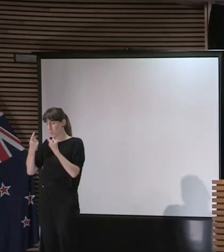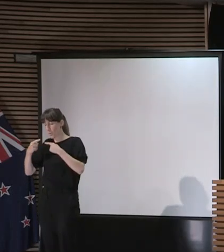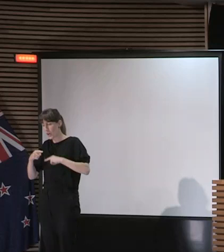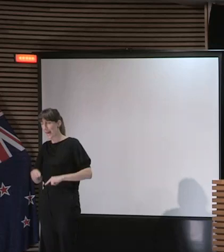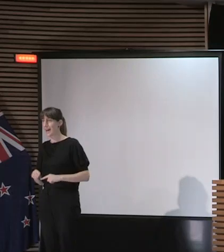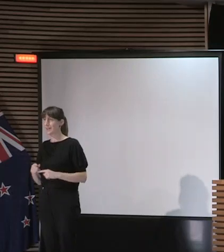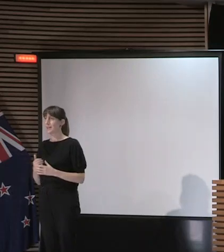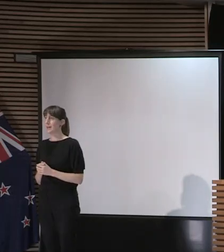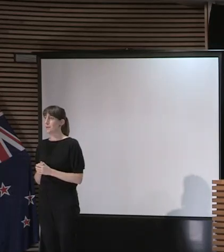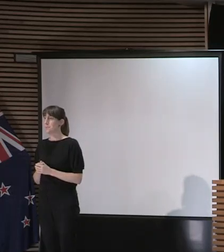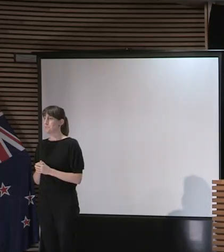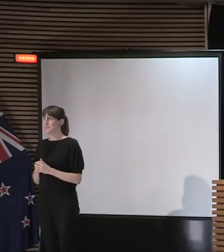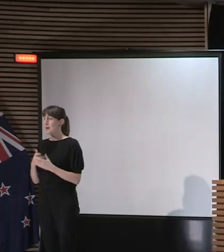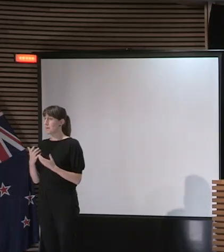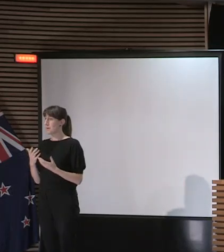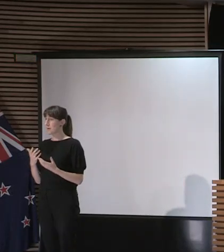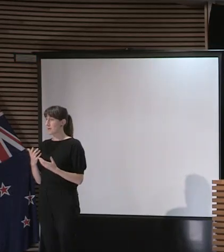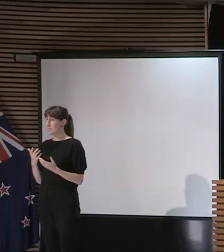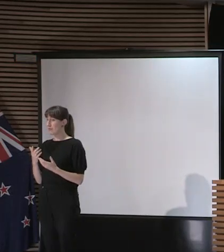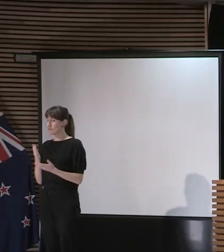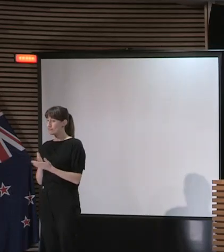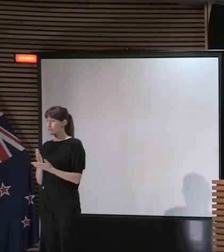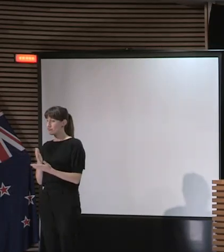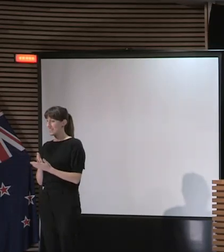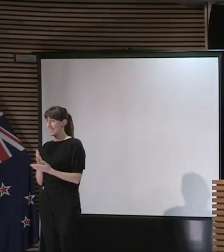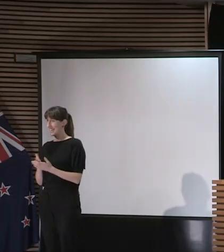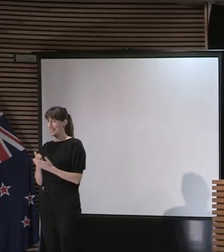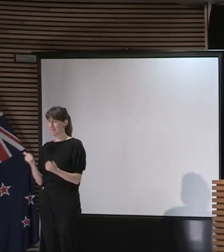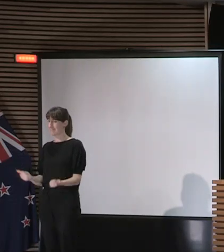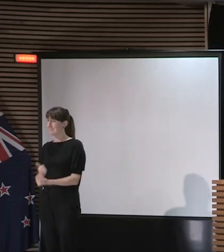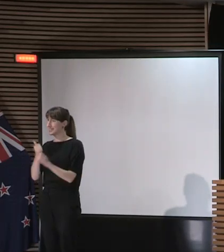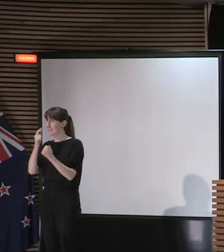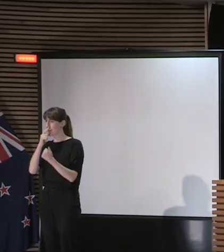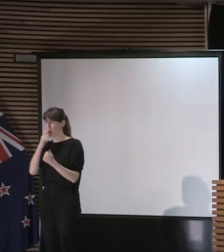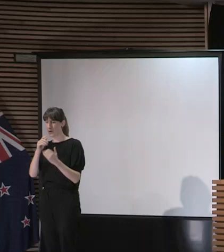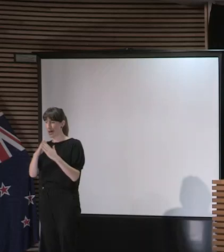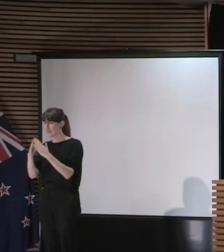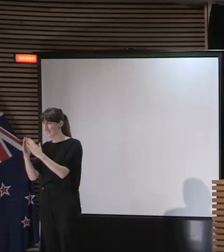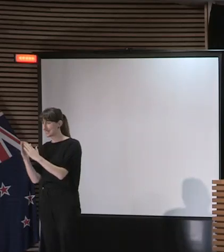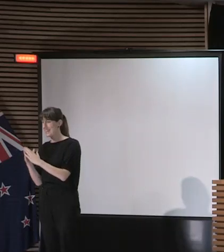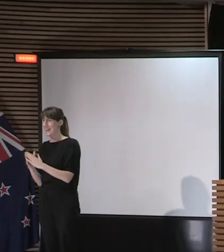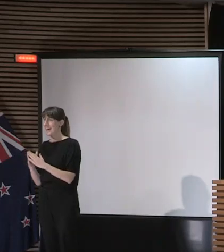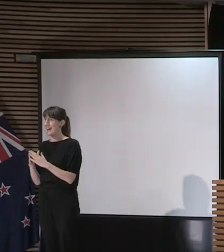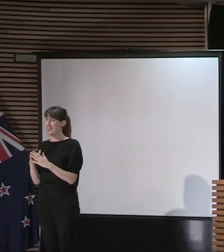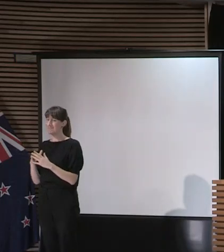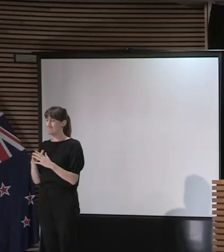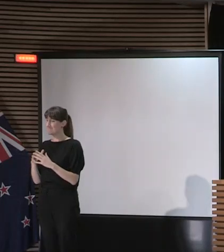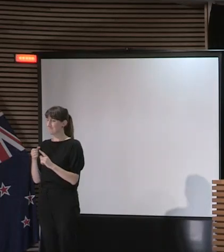Whilst also having an eye to the day-to-day impact of costs in all forms to households